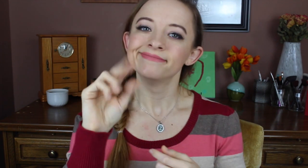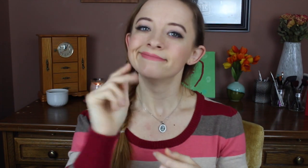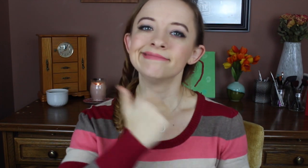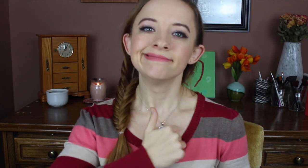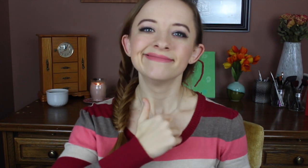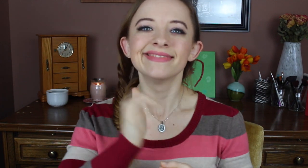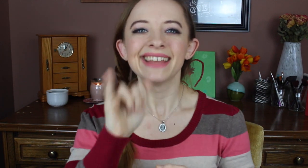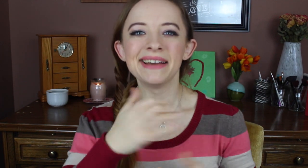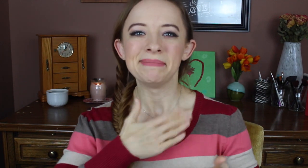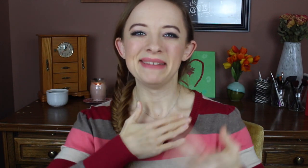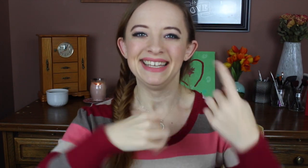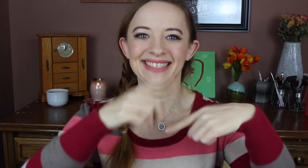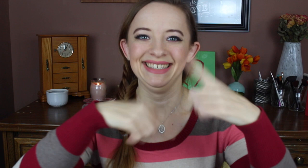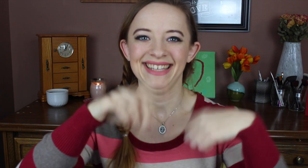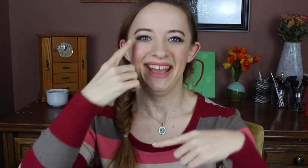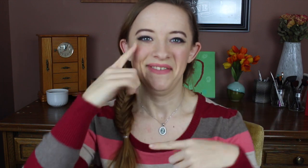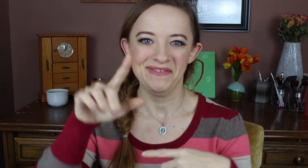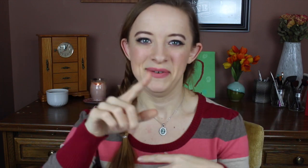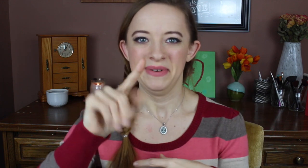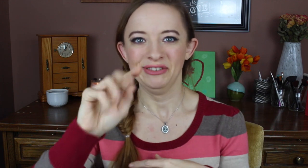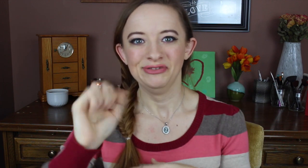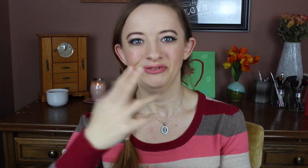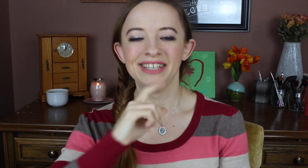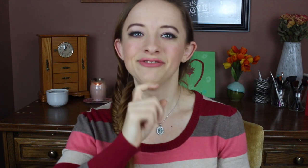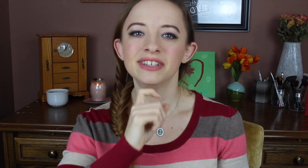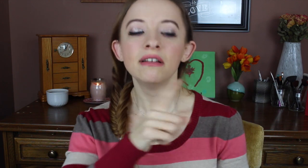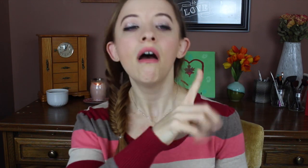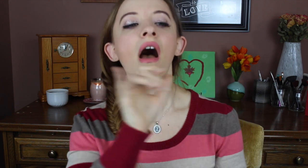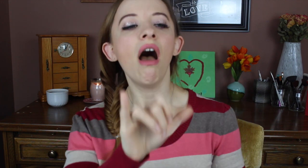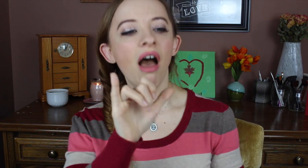So then I have to come over and say "no I'm sorry that's just our sign for trash".